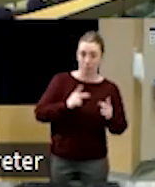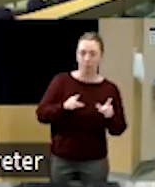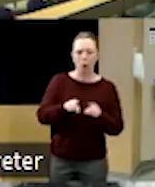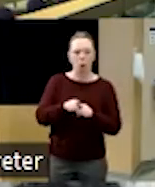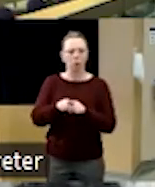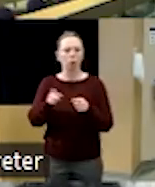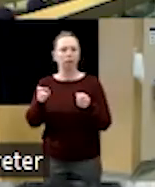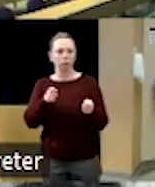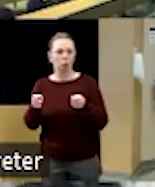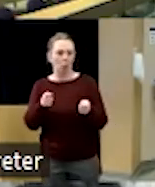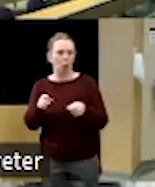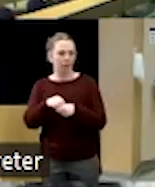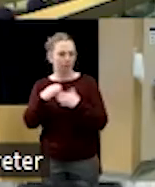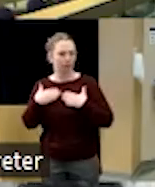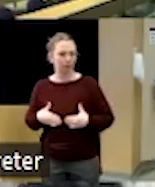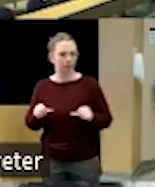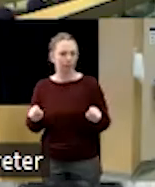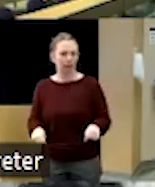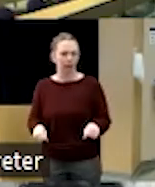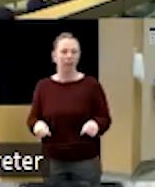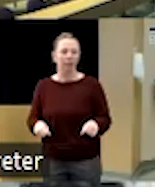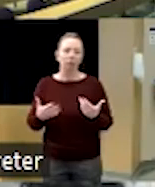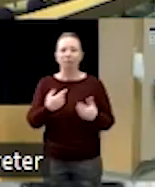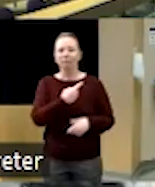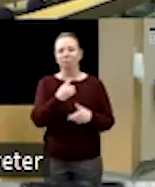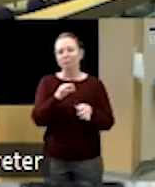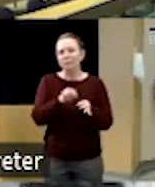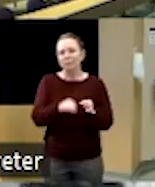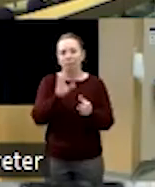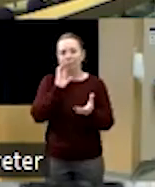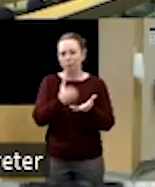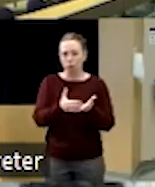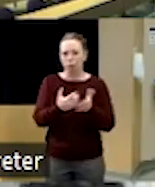this is it's a very simple pictures just to have everybody there is um there's descending